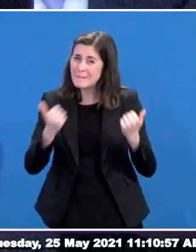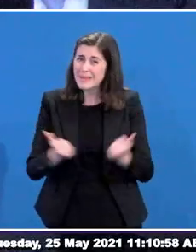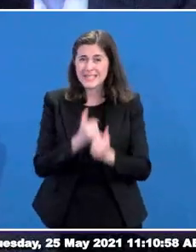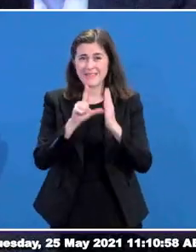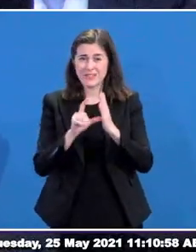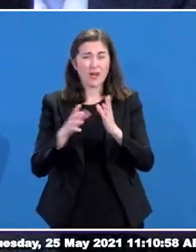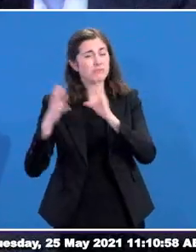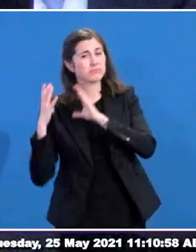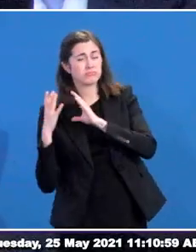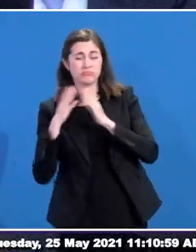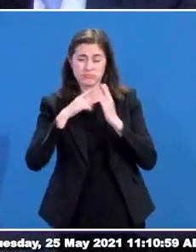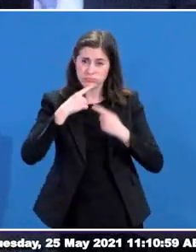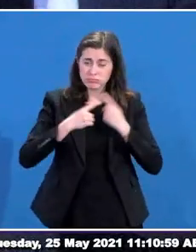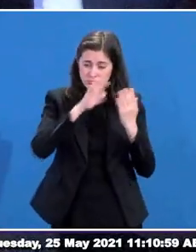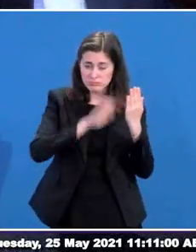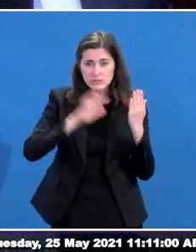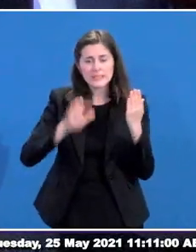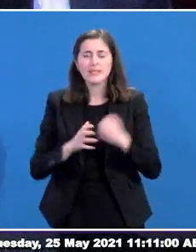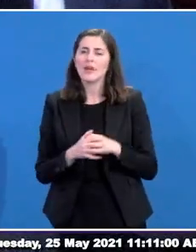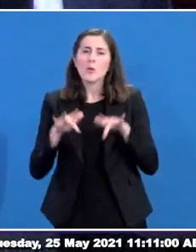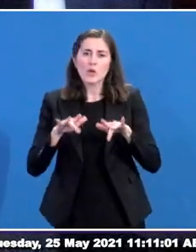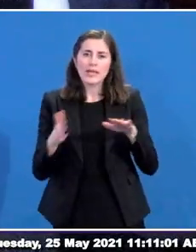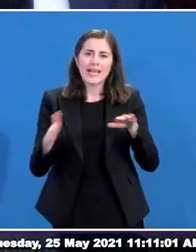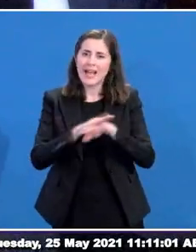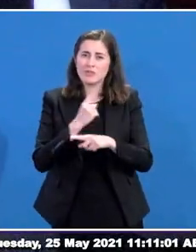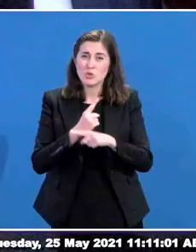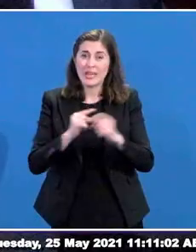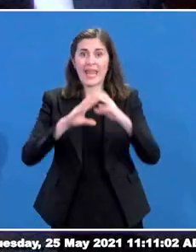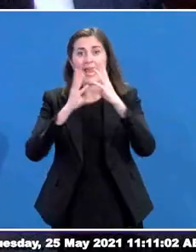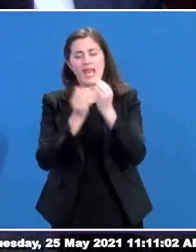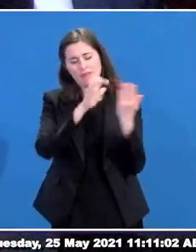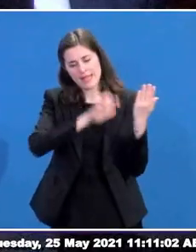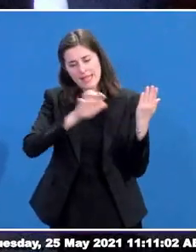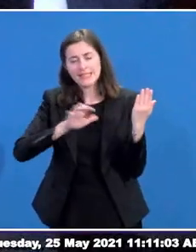We haven't covered everything in your statement, but I think we've touched on most of the issues.